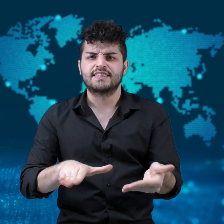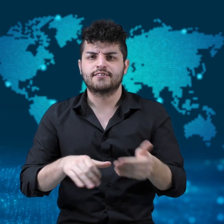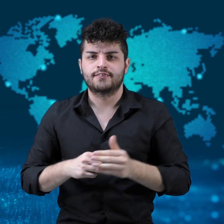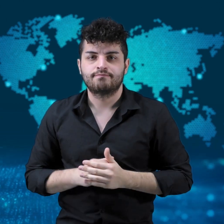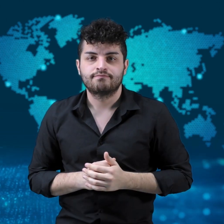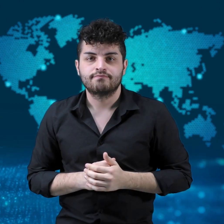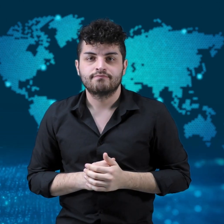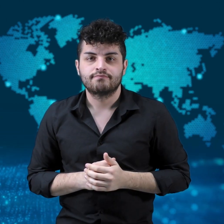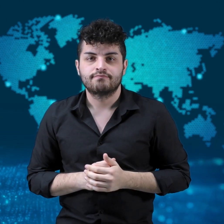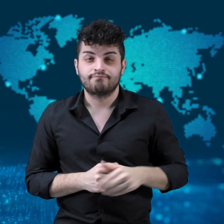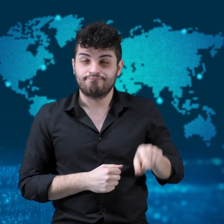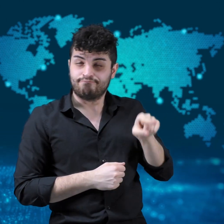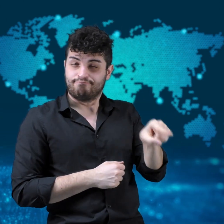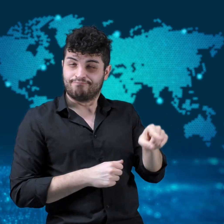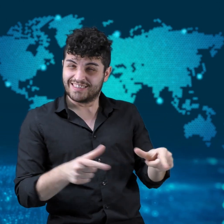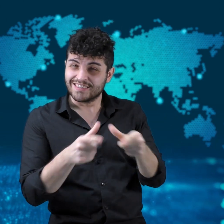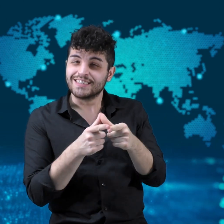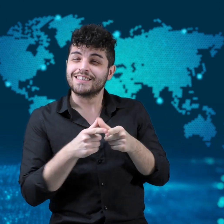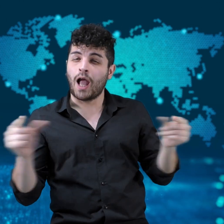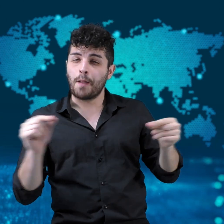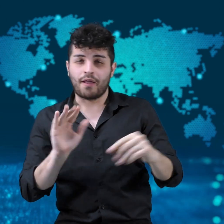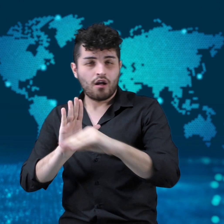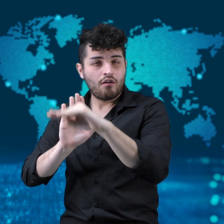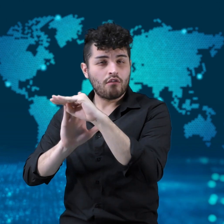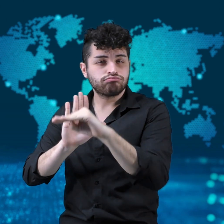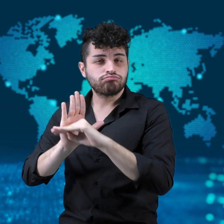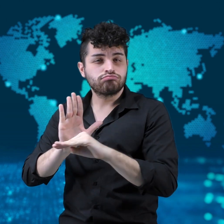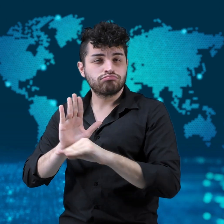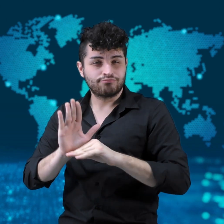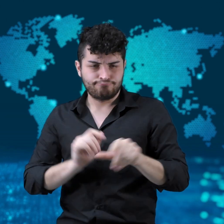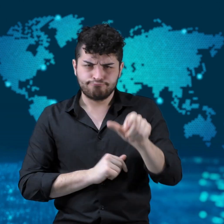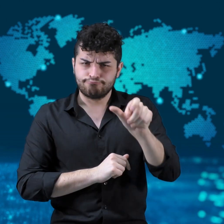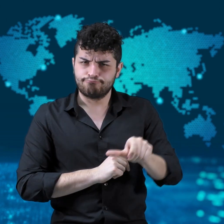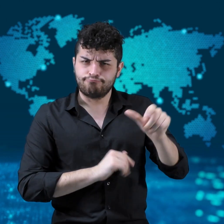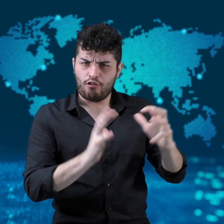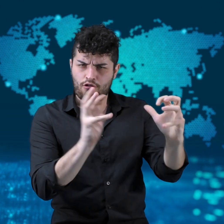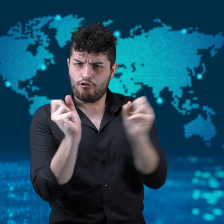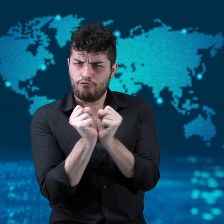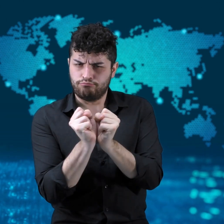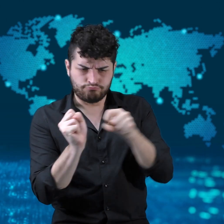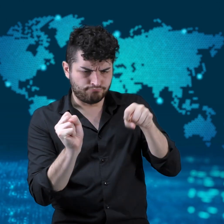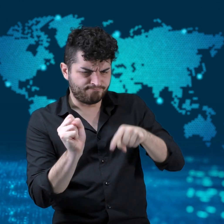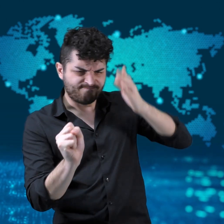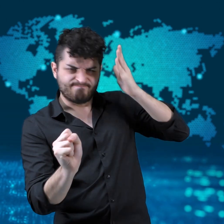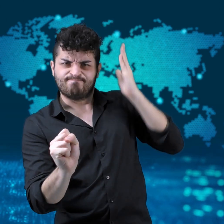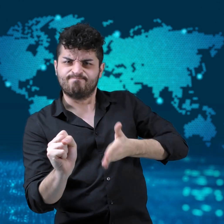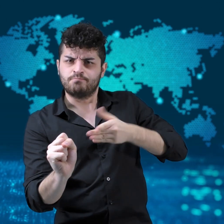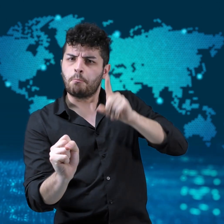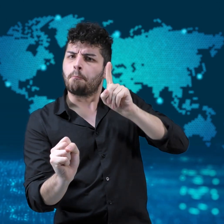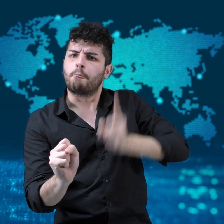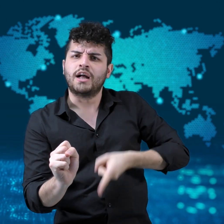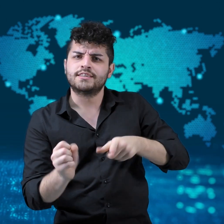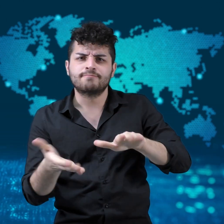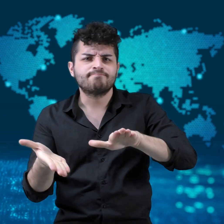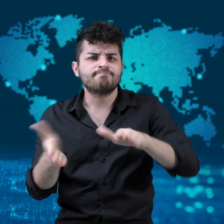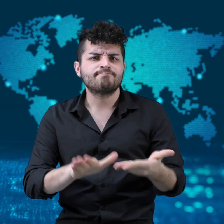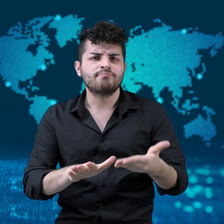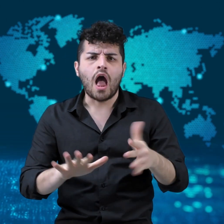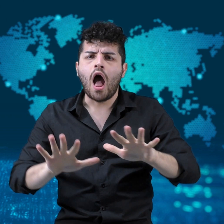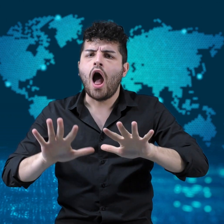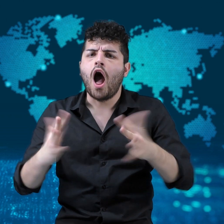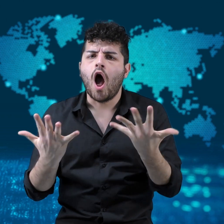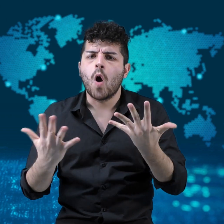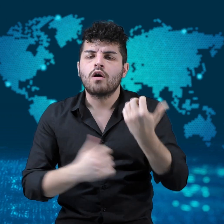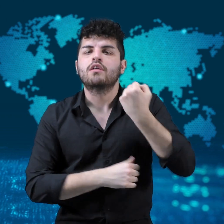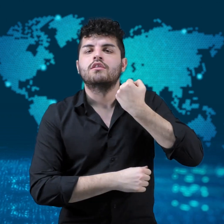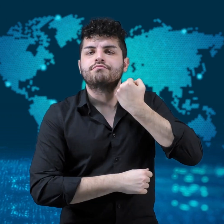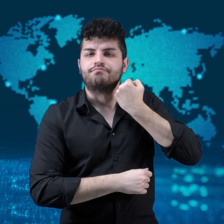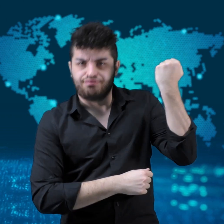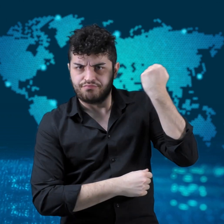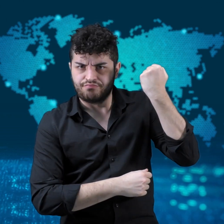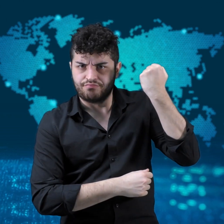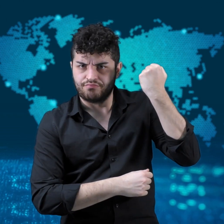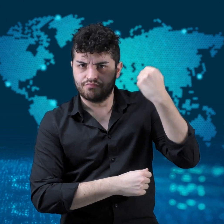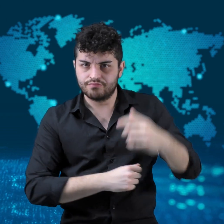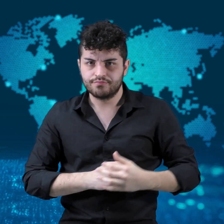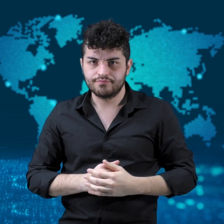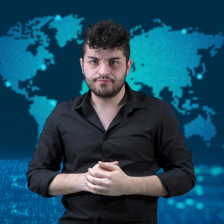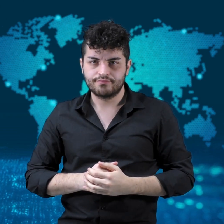In Japan, people who receive the death penalty are executed by hanging.